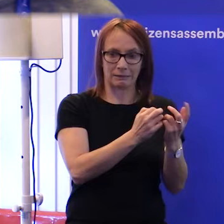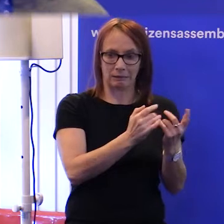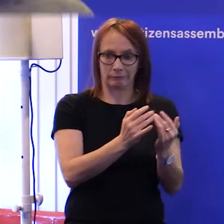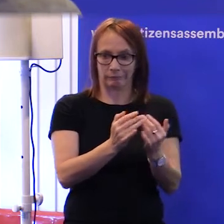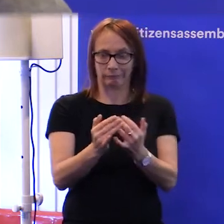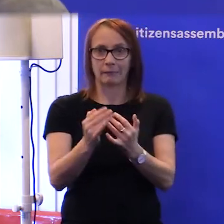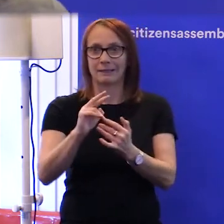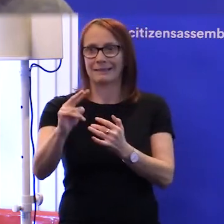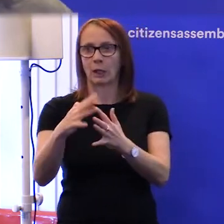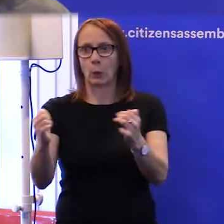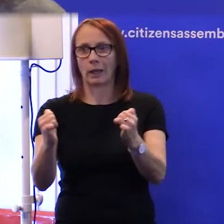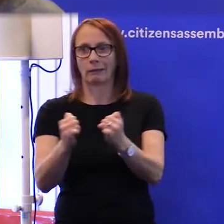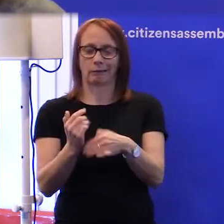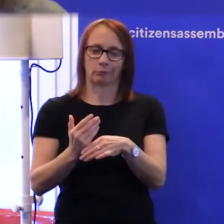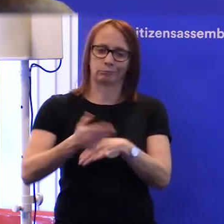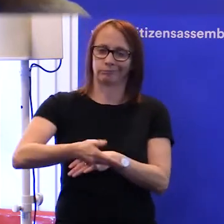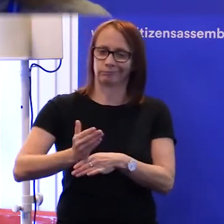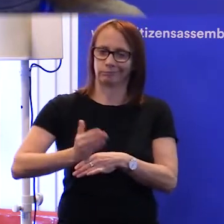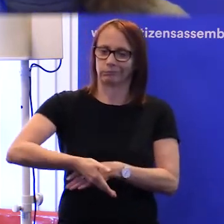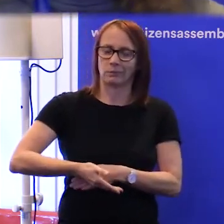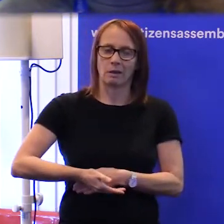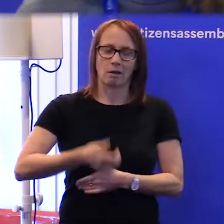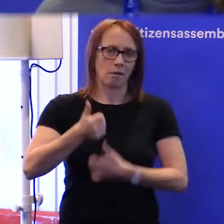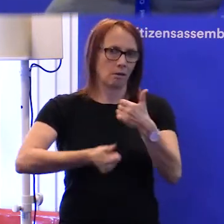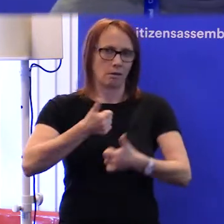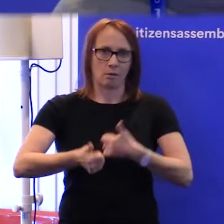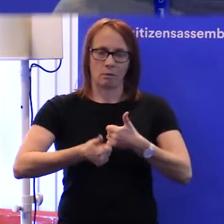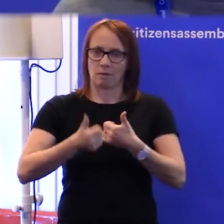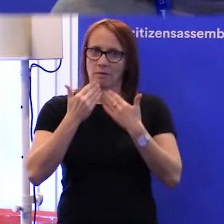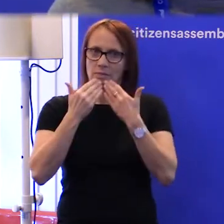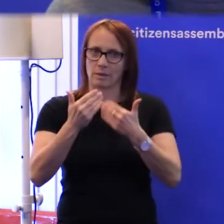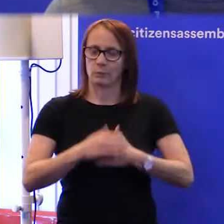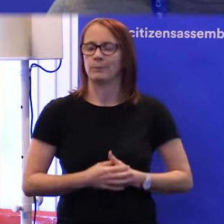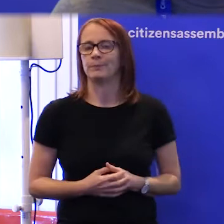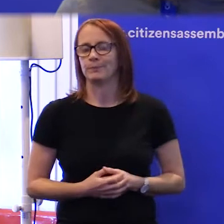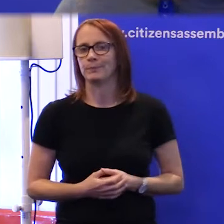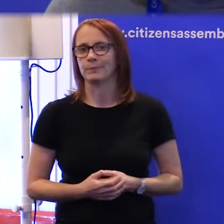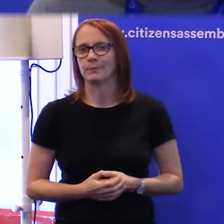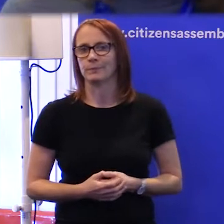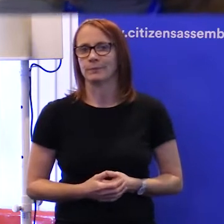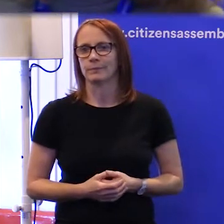and I know it's been a huge amount of work and I think you have done it with grace and commitment so thank you very much for that